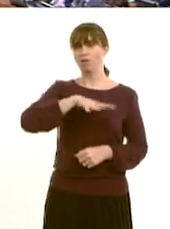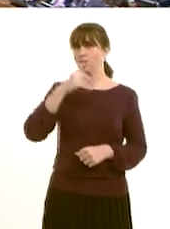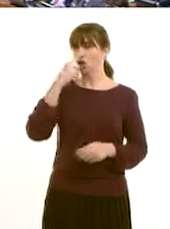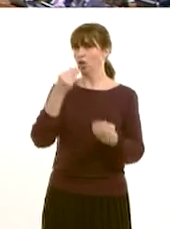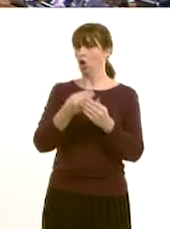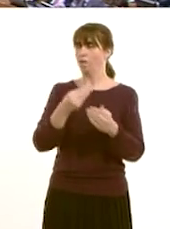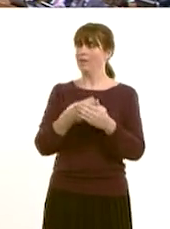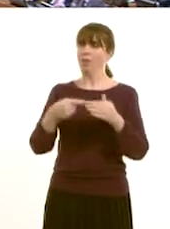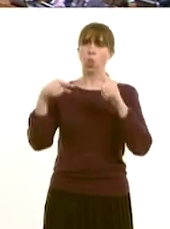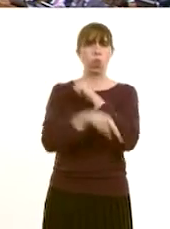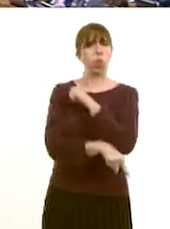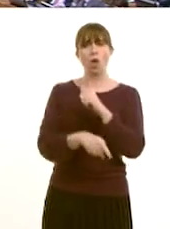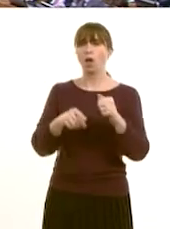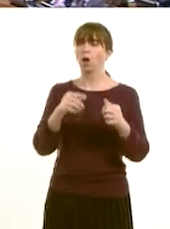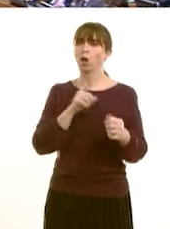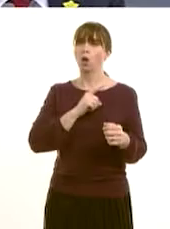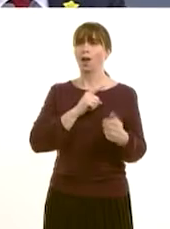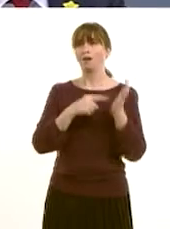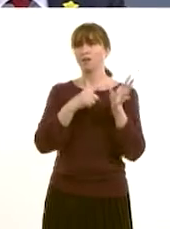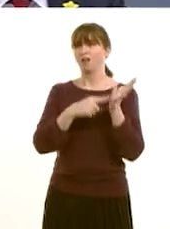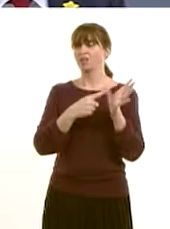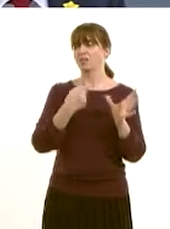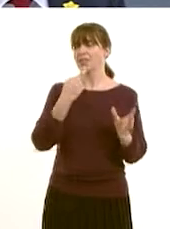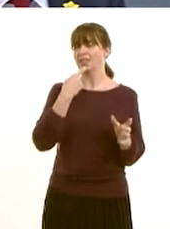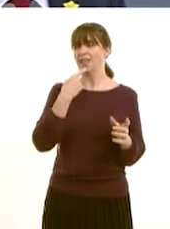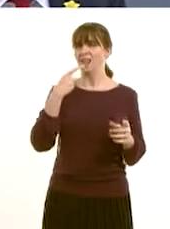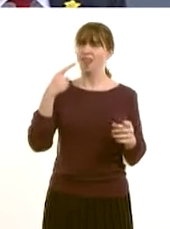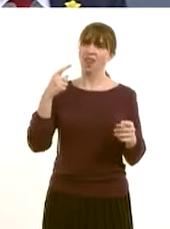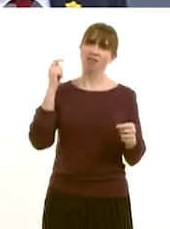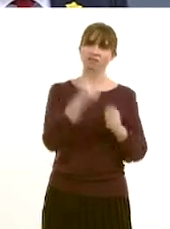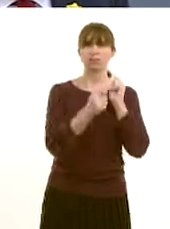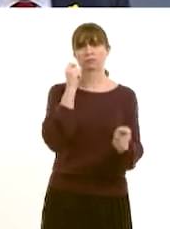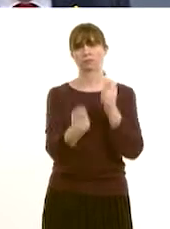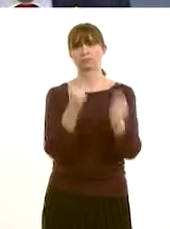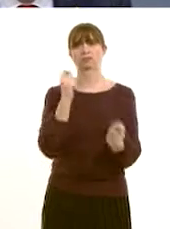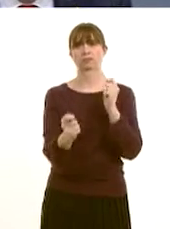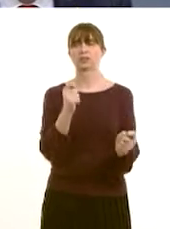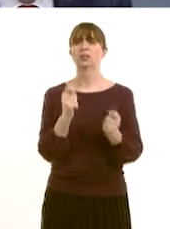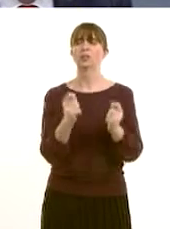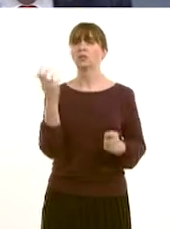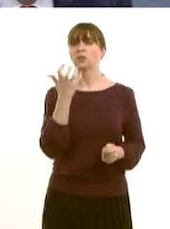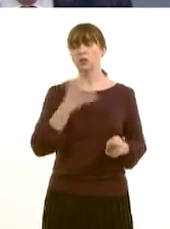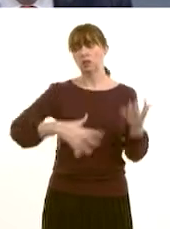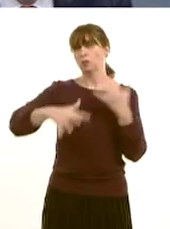of many hundreds of jobs at Tata Steel. Of course, membership of the European Community is actually absolutely crucial in terms of